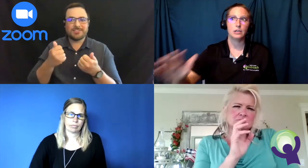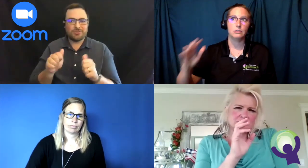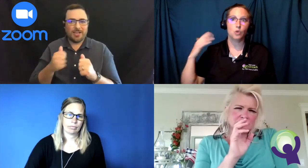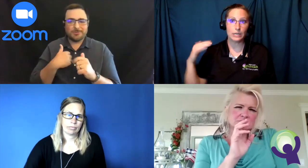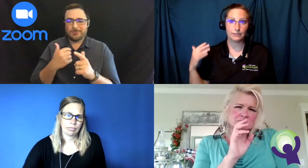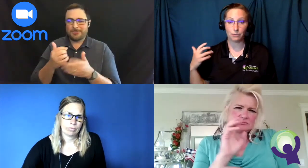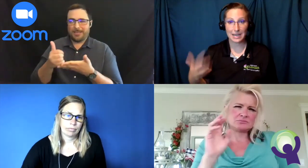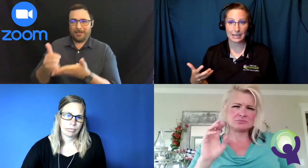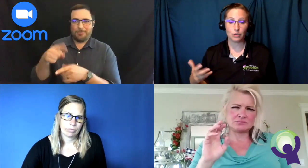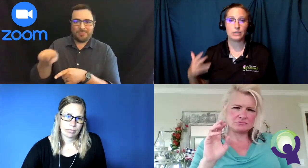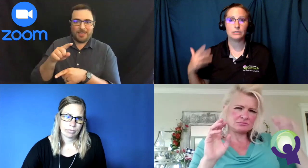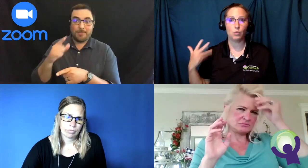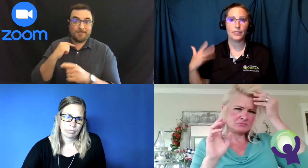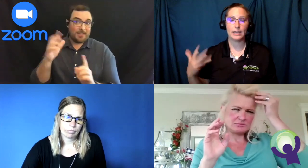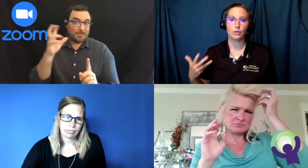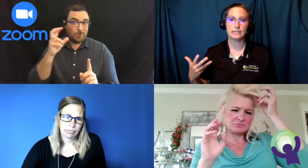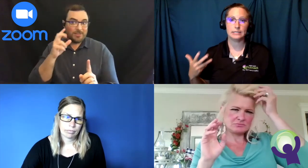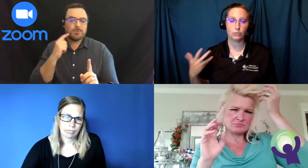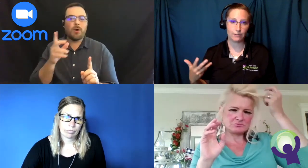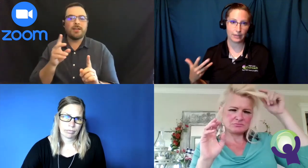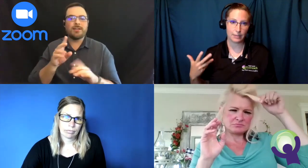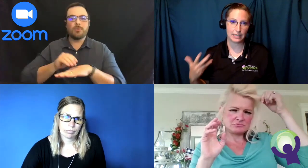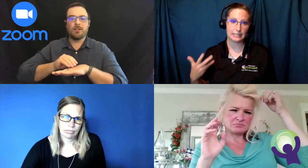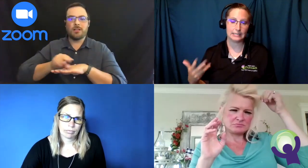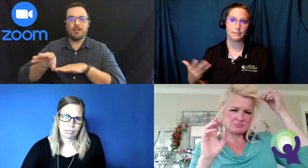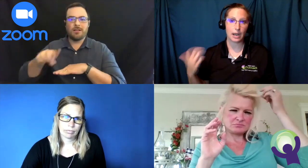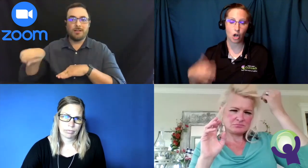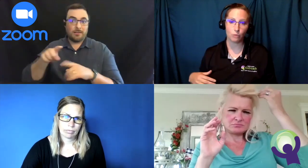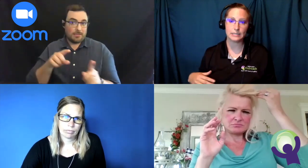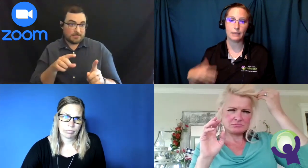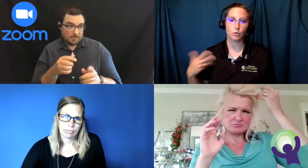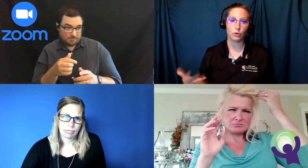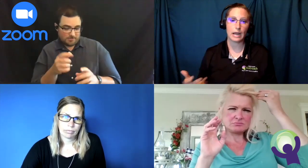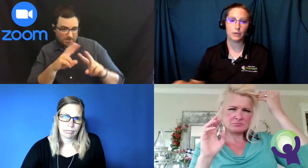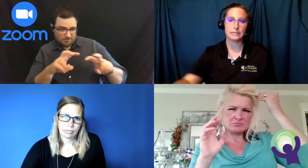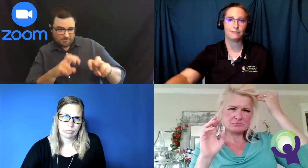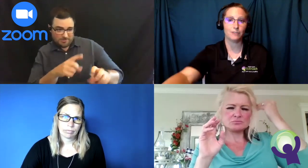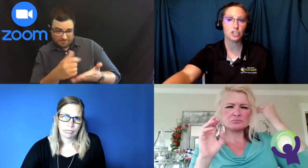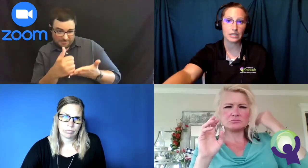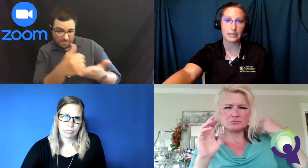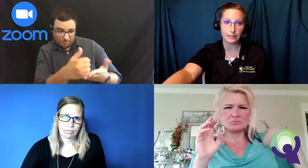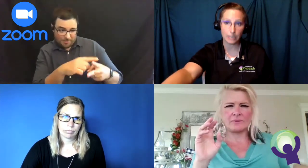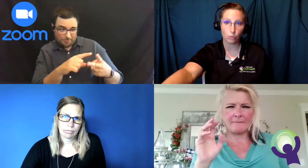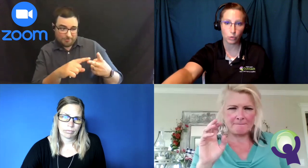noise if they're making a noise what that noise is doing for them is it a stim that calms them or how's that functioning in their world